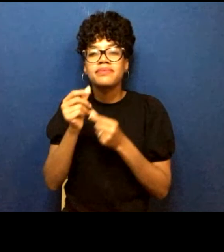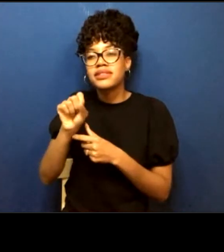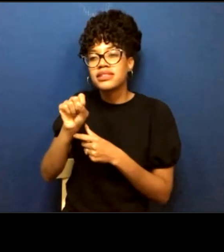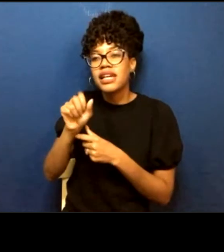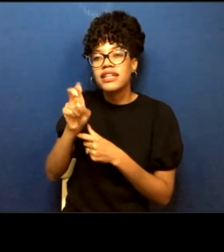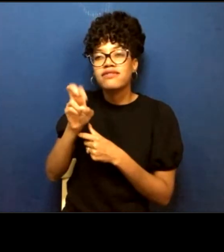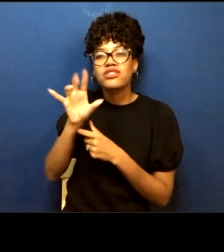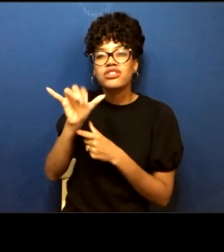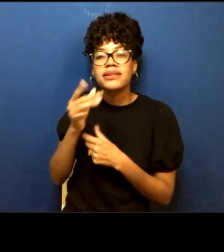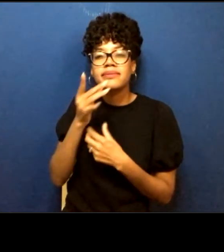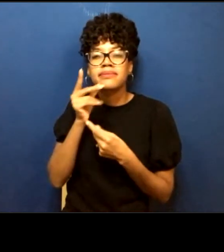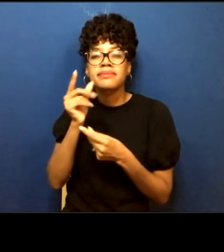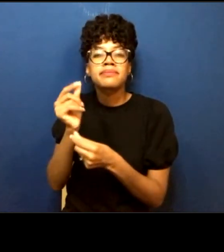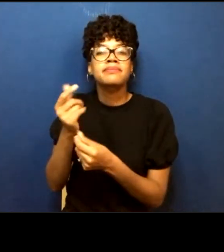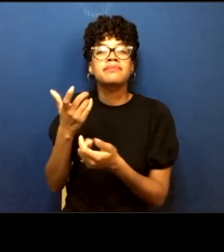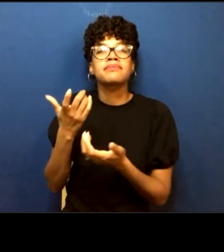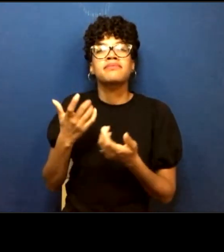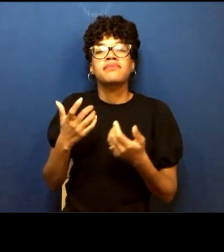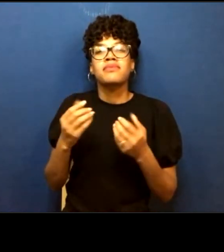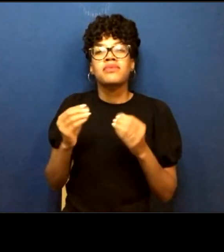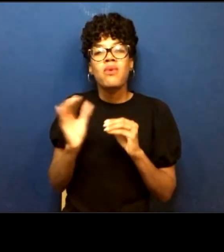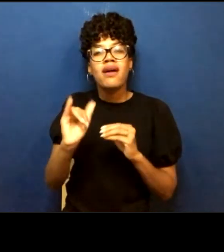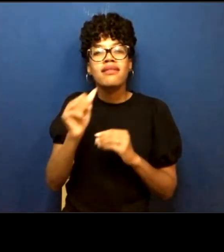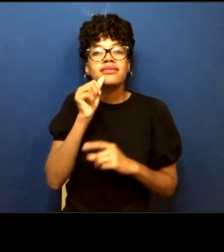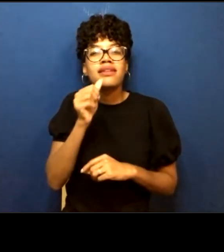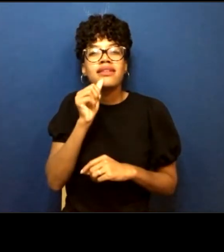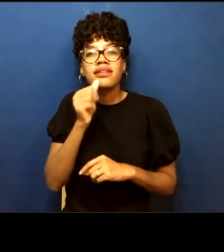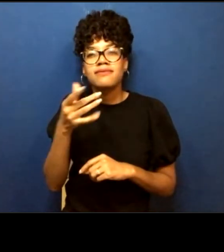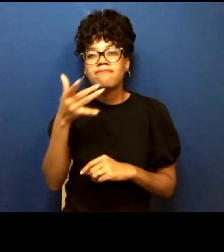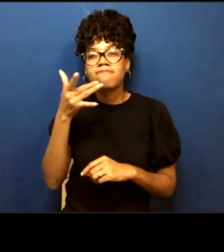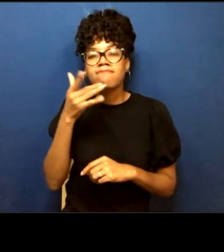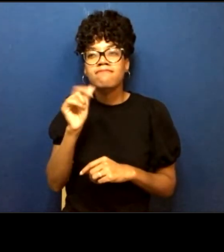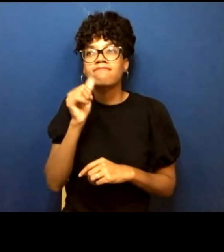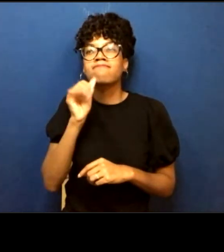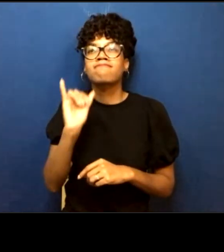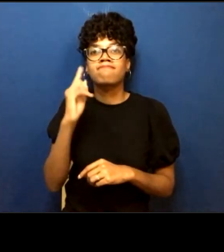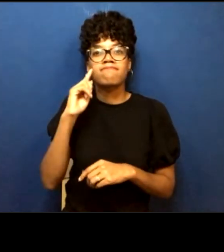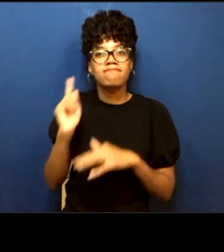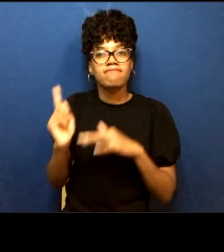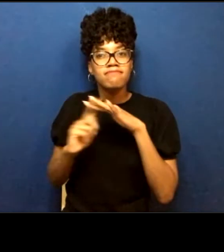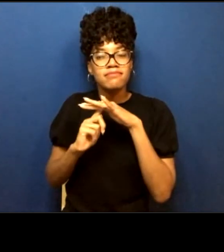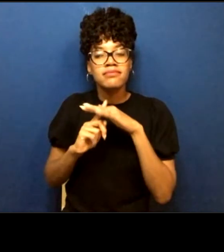and kind of more almost a nutty flavor to it as well. And so what's really great about it.